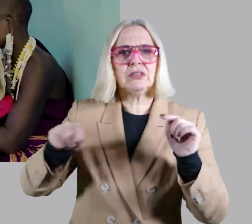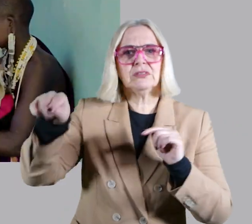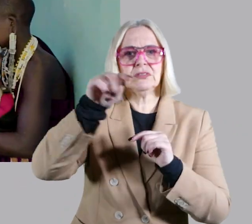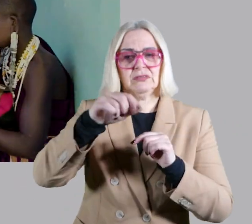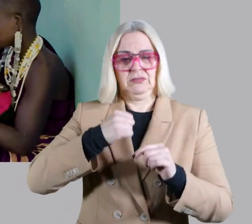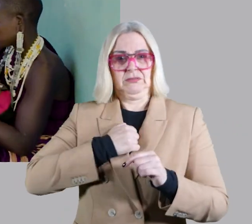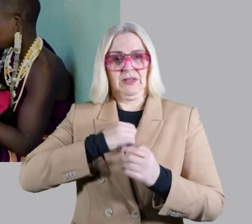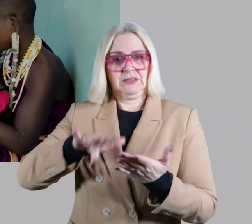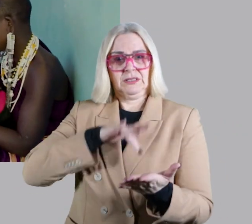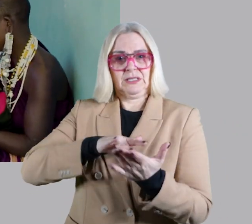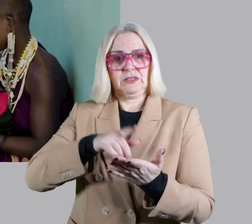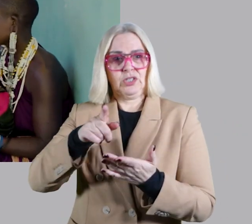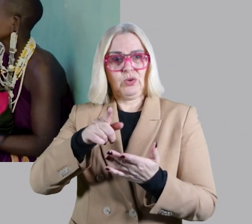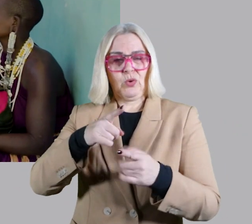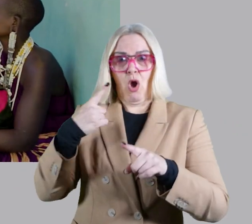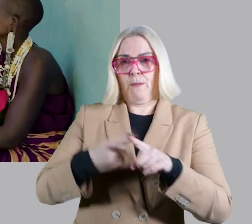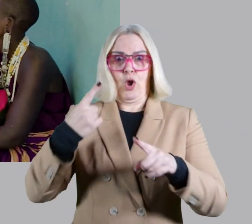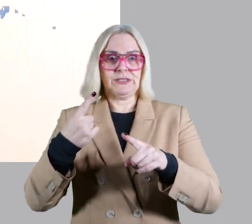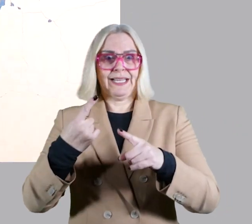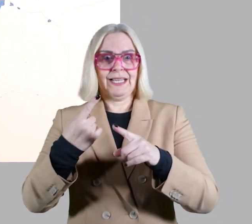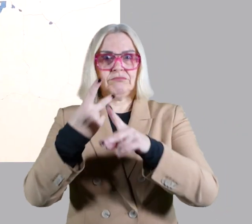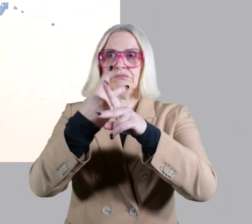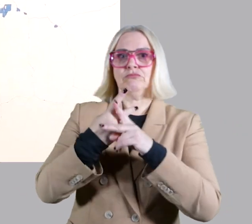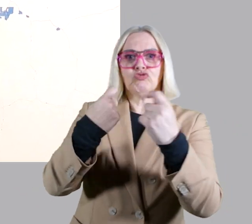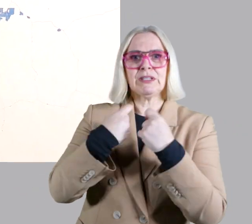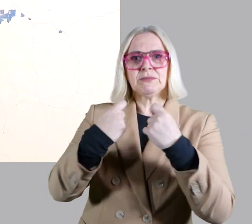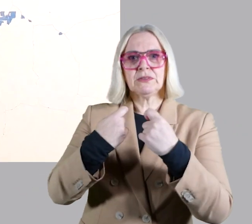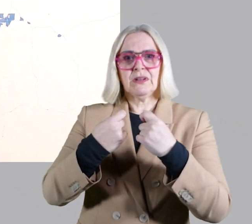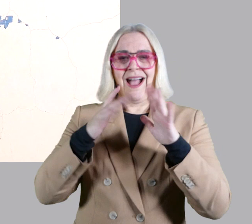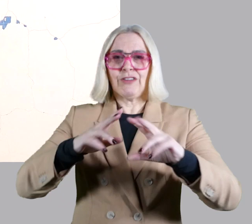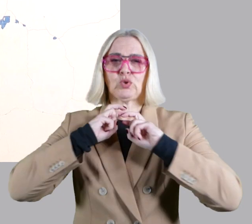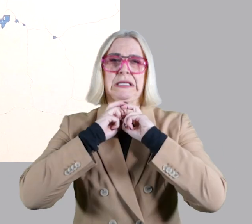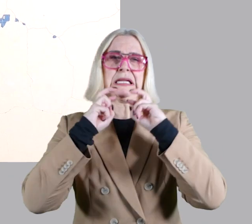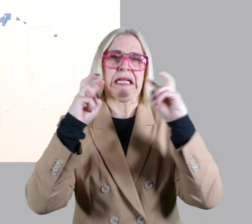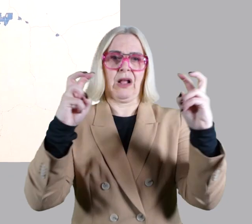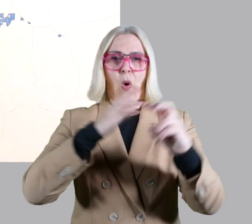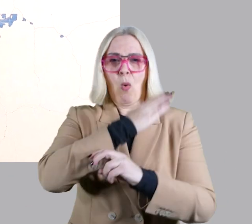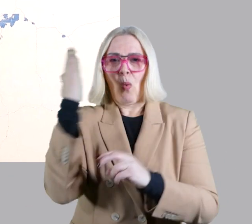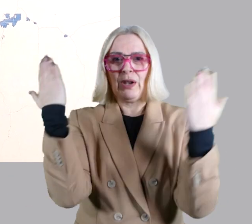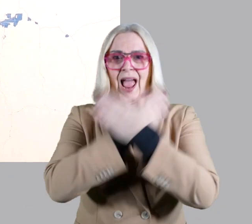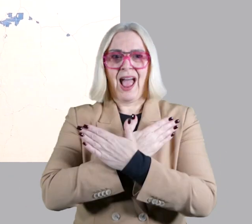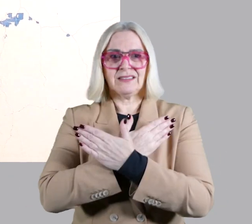And even in my city, for you to get emergency care treatment it takes a lot.